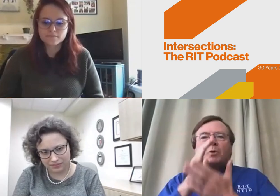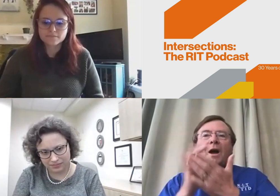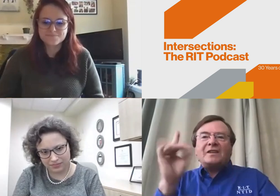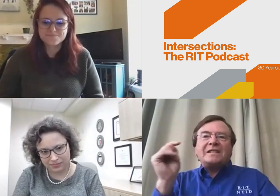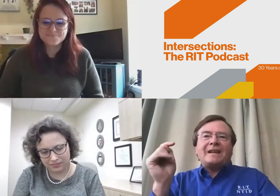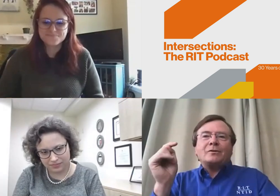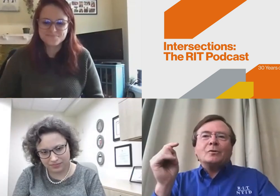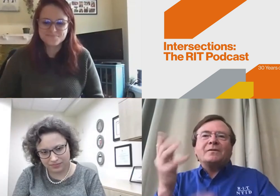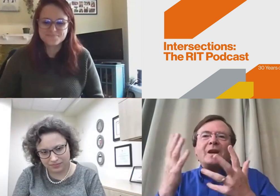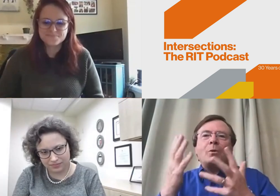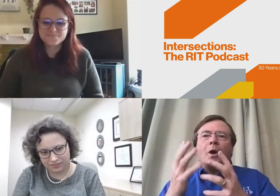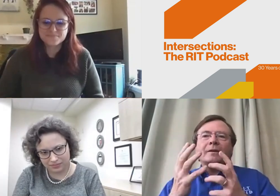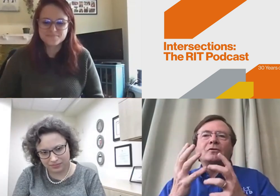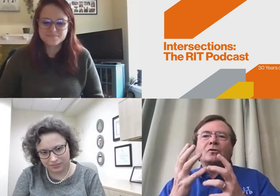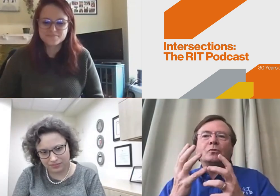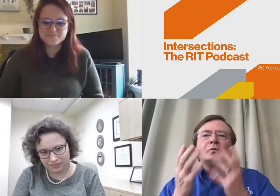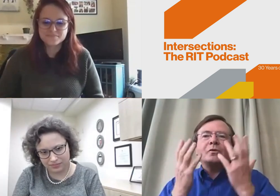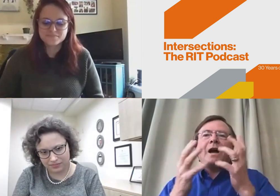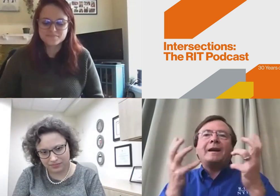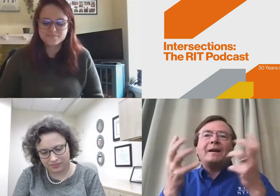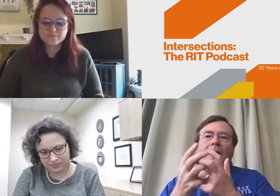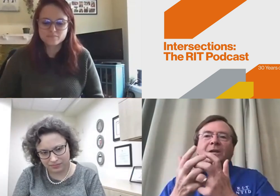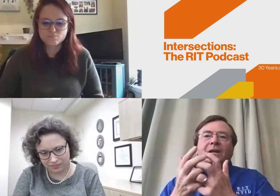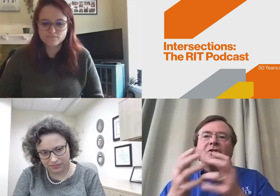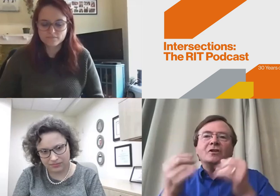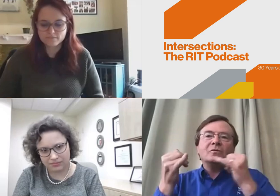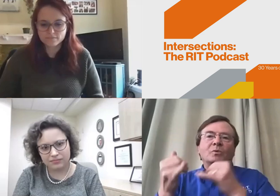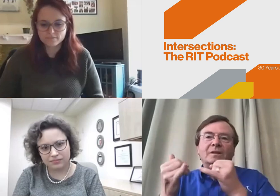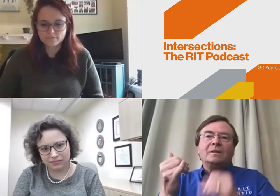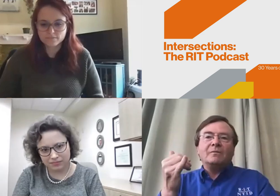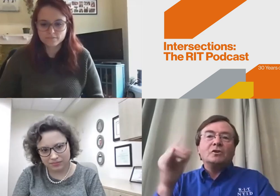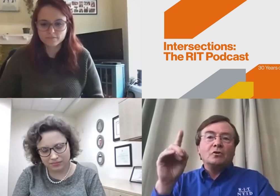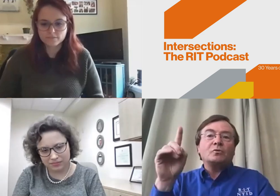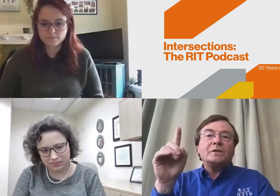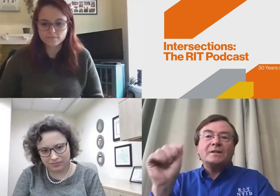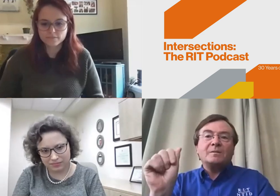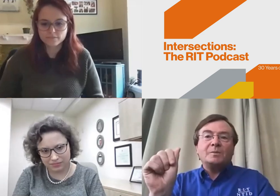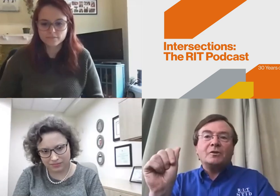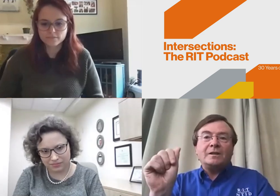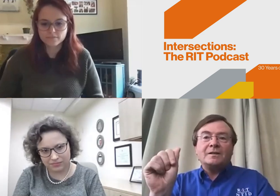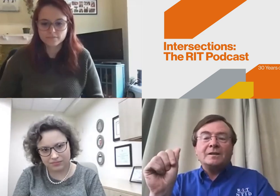private sector if they wanted to provide accommodations for individuals with disabilities.